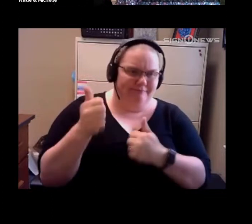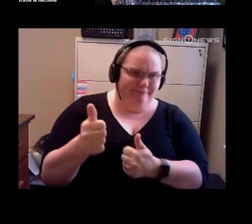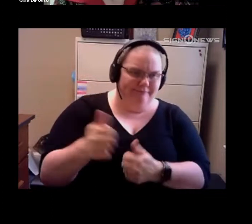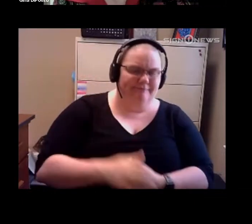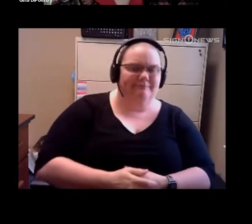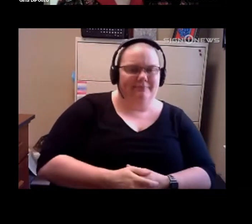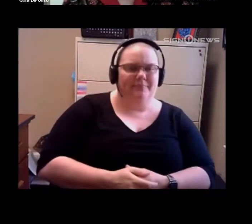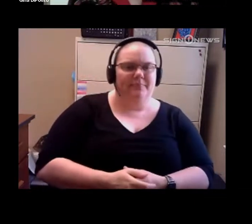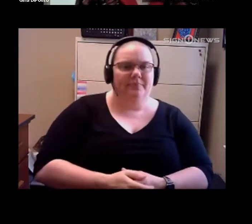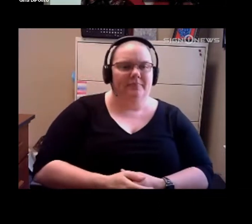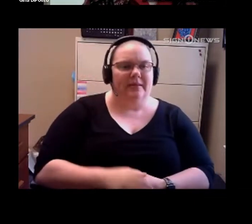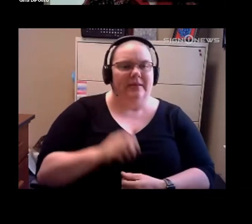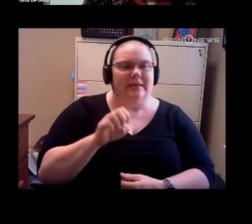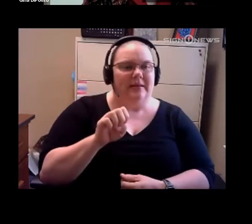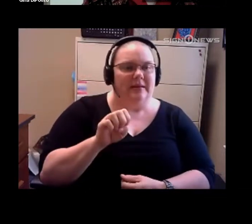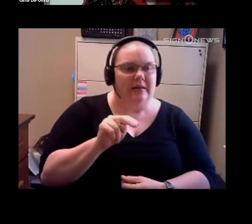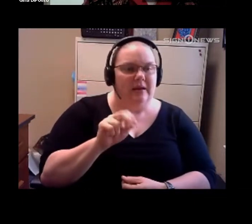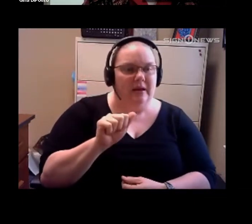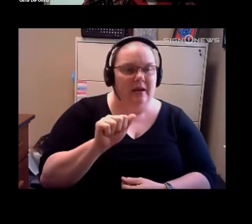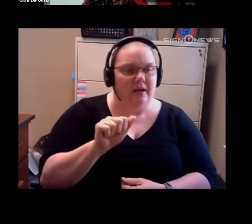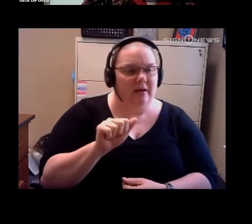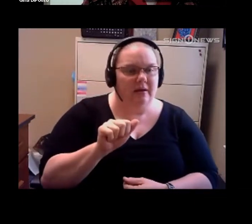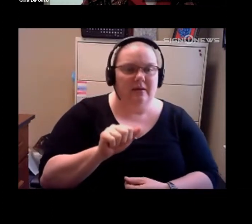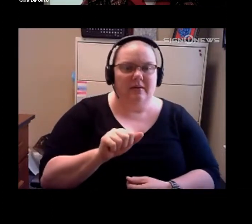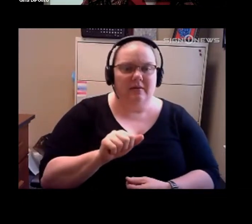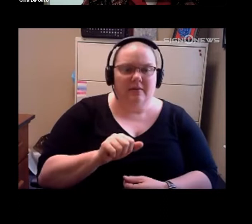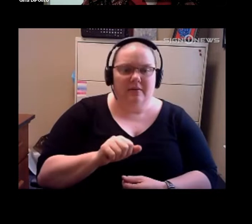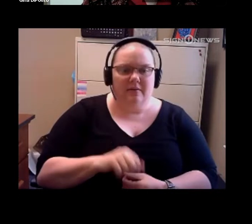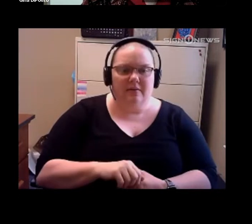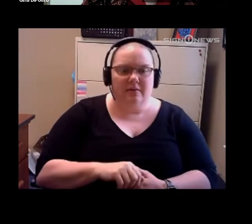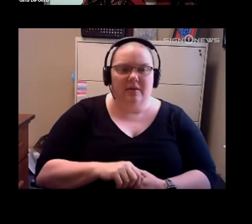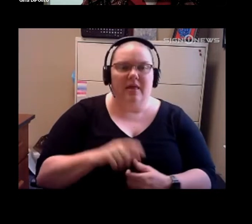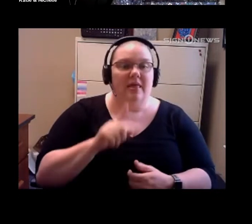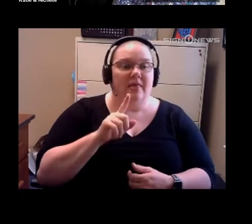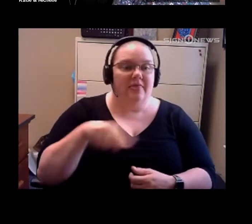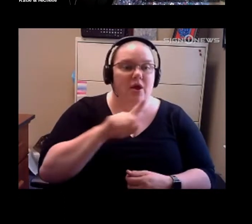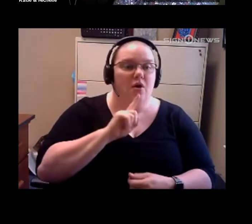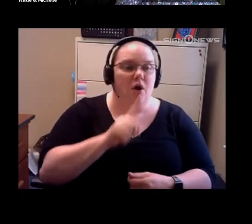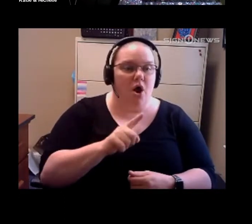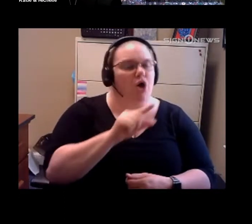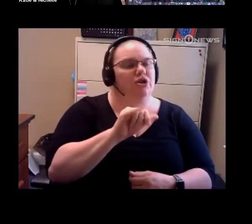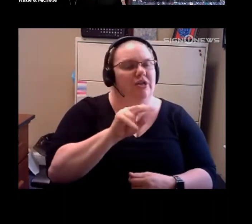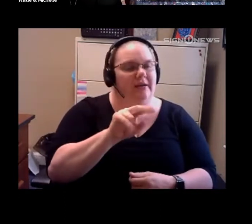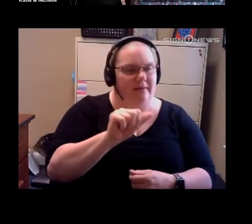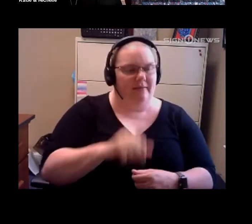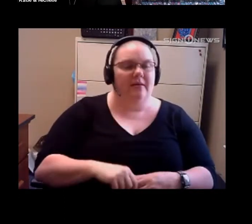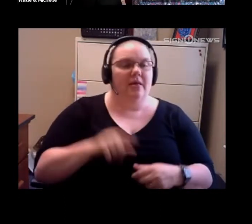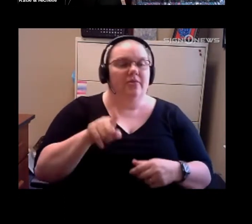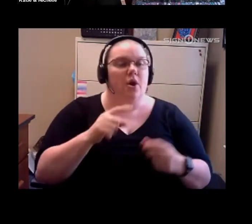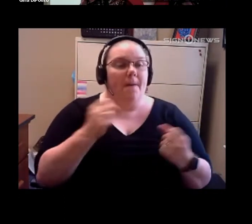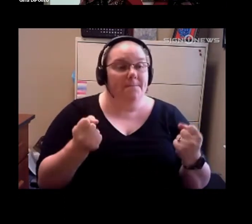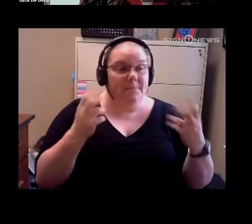Dina there are many maybe we